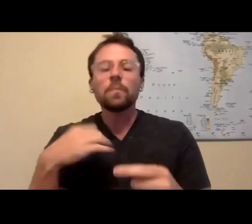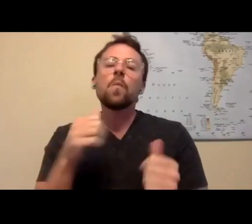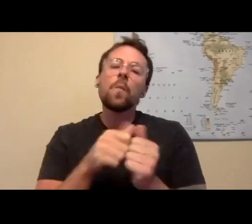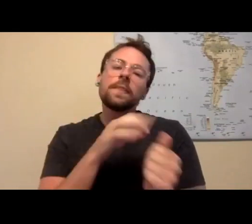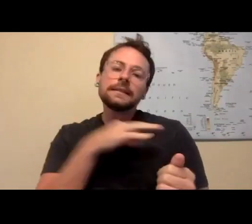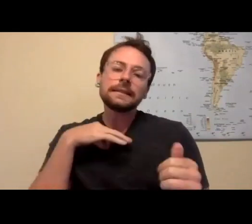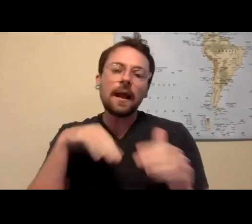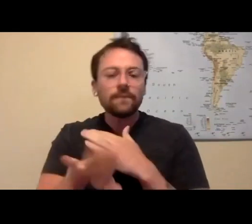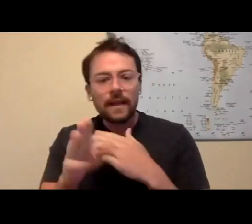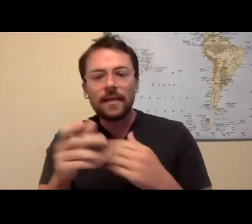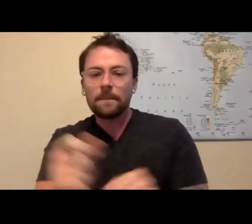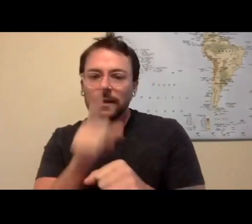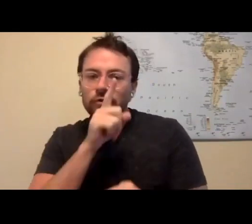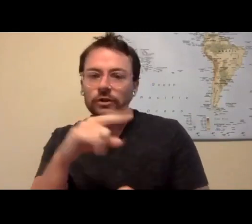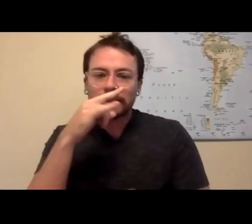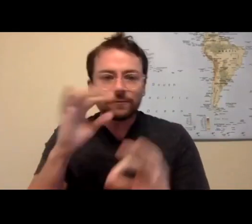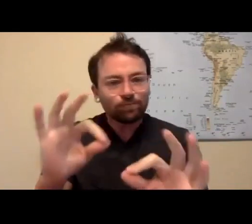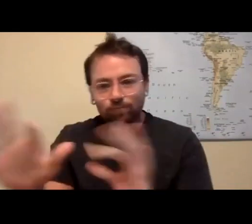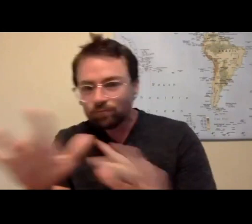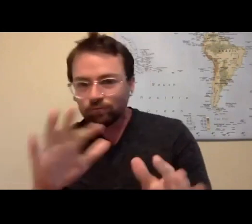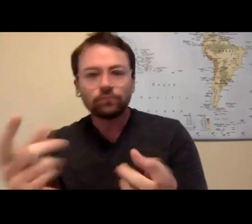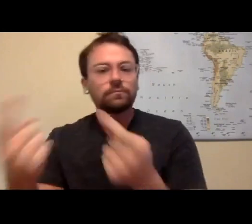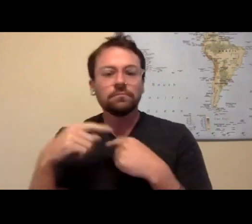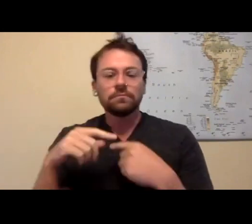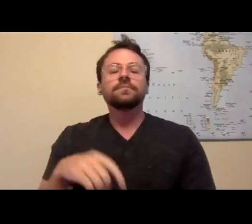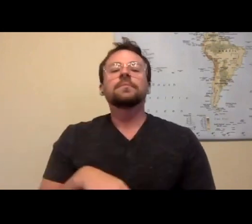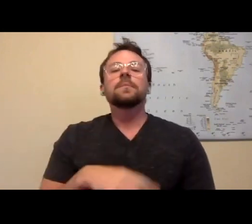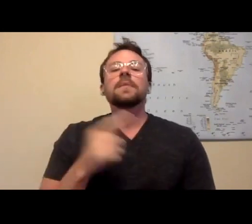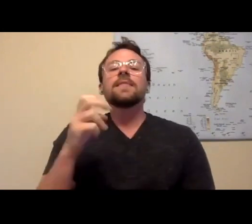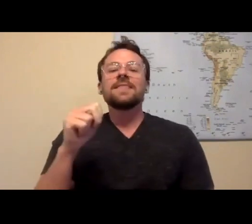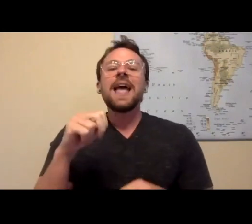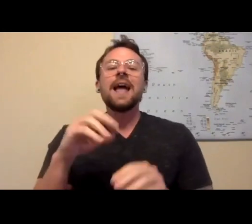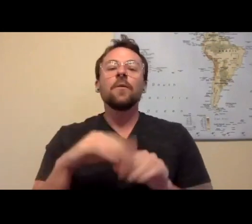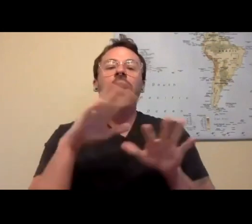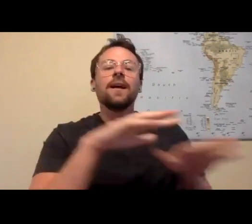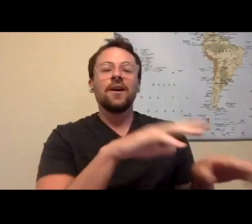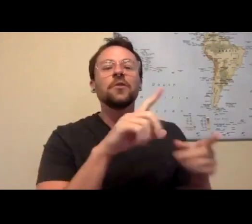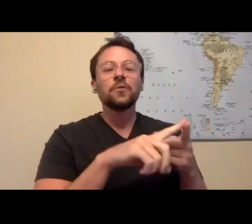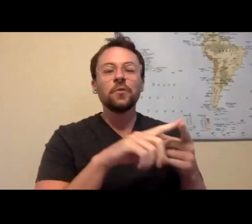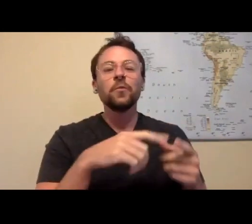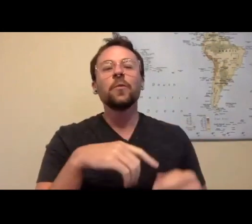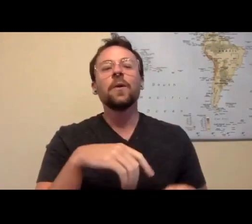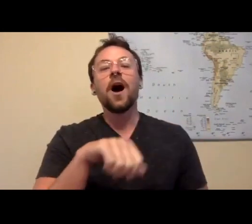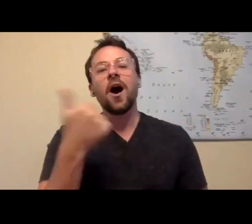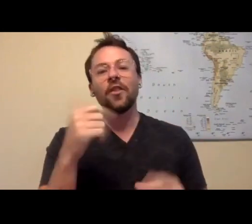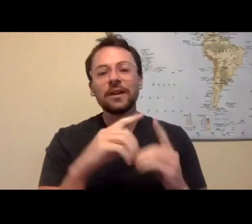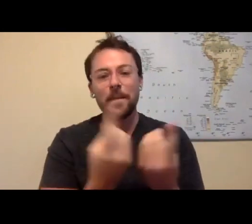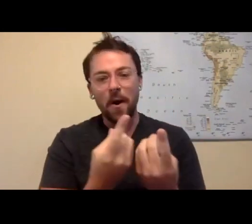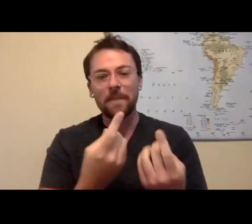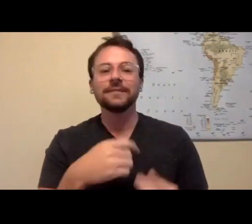It was too complicate today have two different systems.